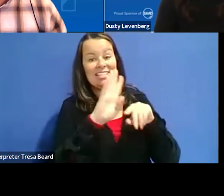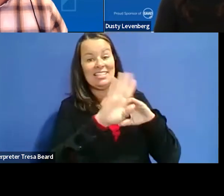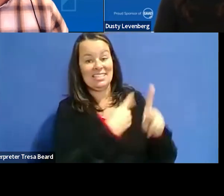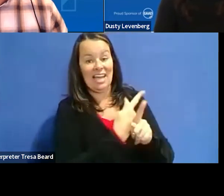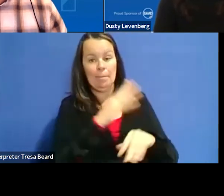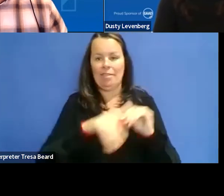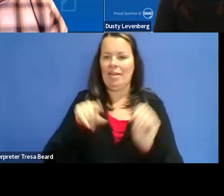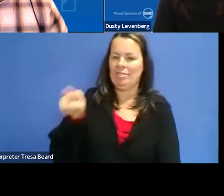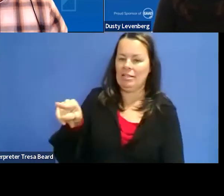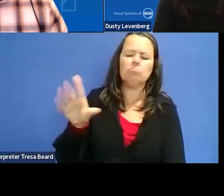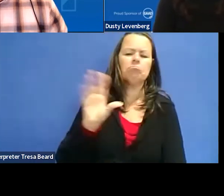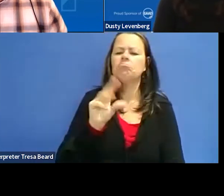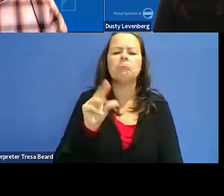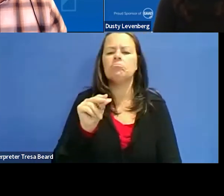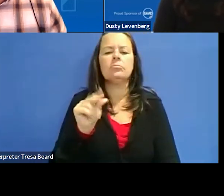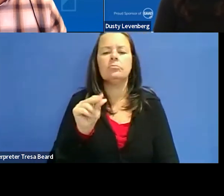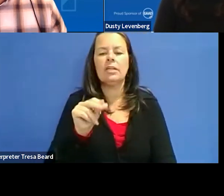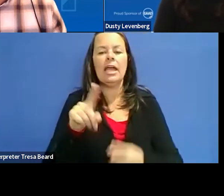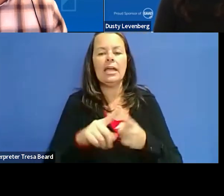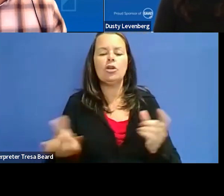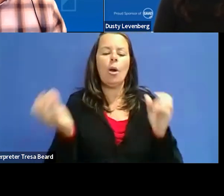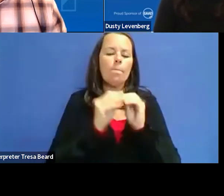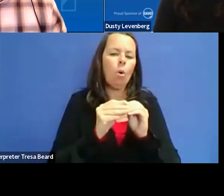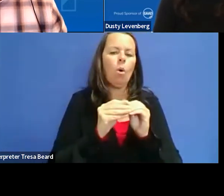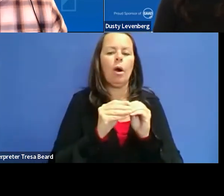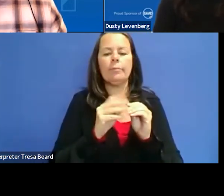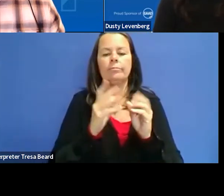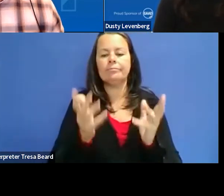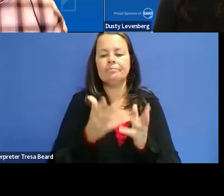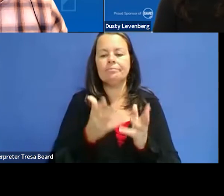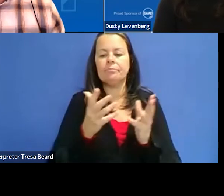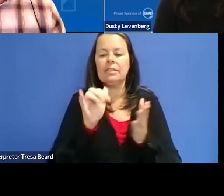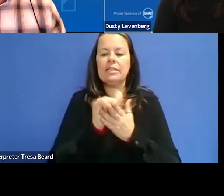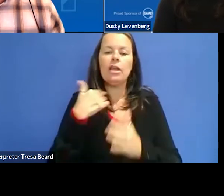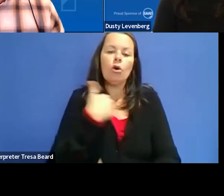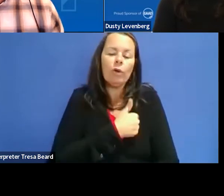It's more that, you know, we're speaking to people and this was something that